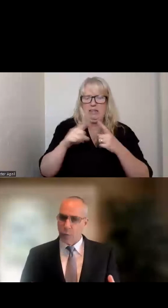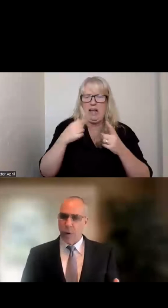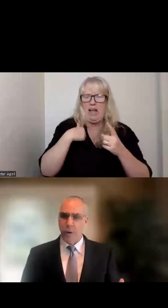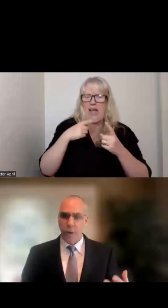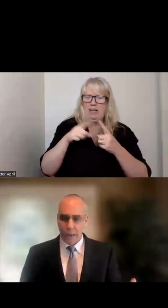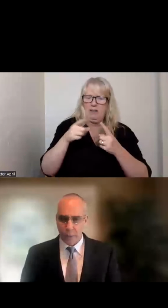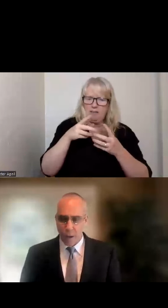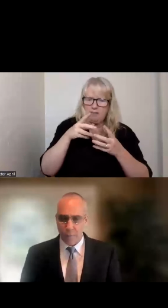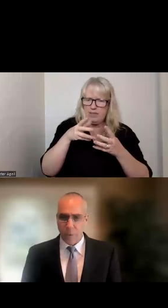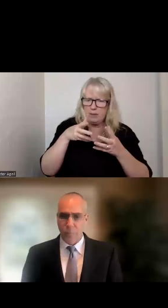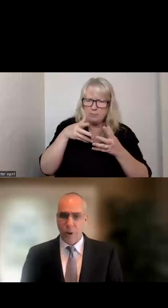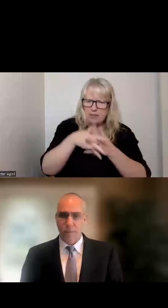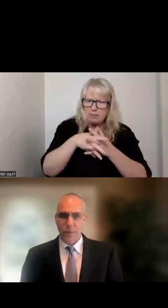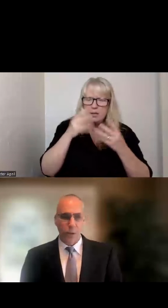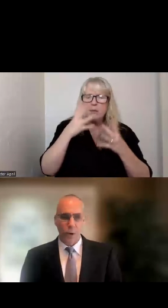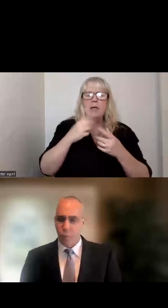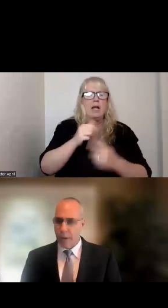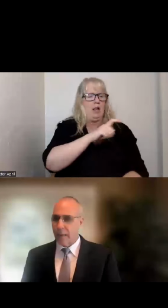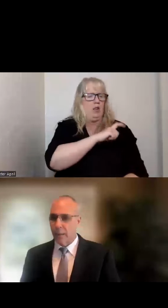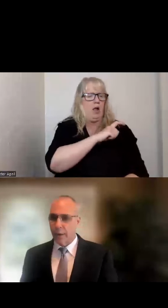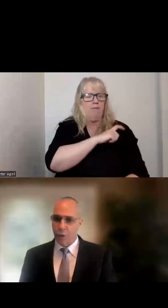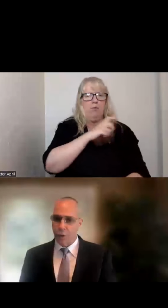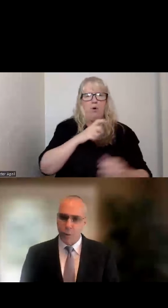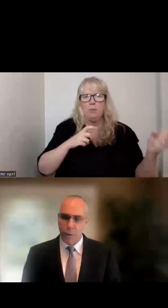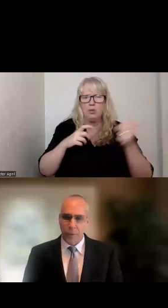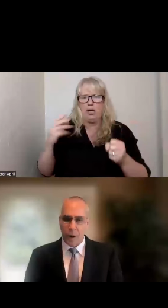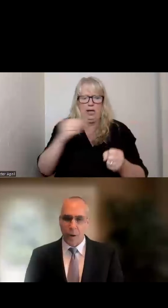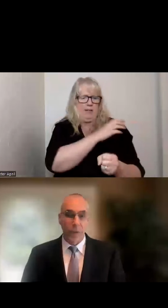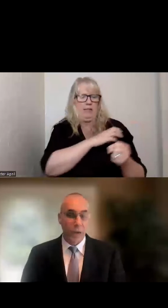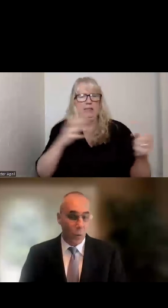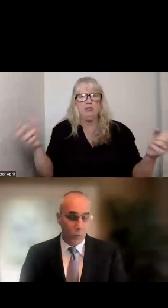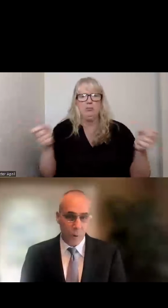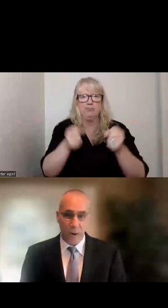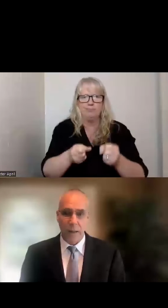THAT IS WHERE YOU TAKE THE LAW ENFORCEMENT AND YOU TAKE THE CLINICIAN AND YOU PUT THEM IN THE CAR AND THEY CO-RESPOND